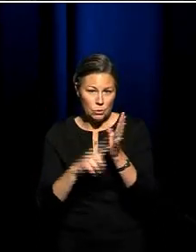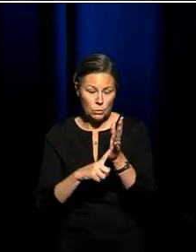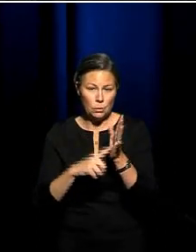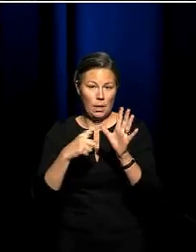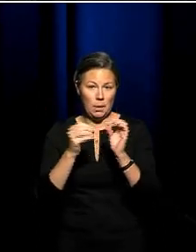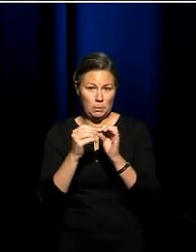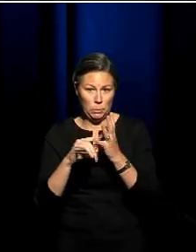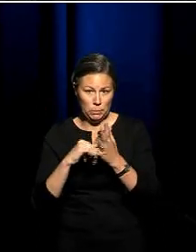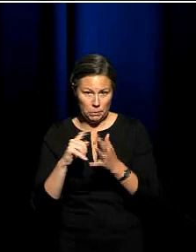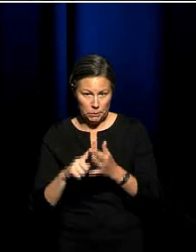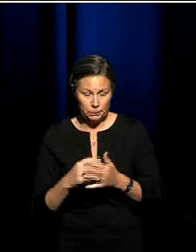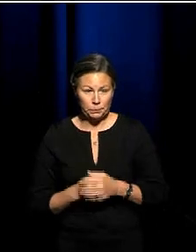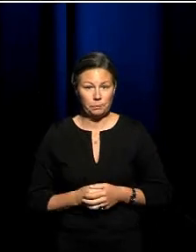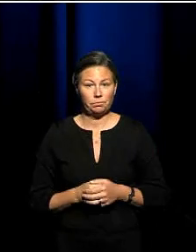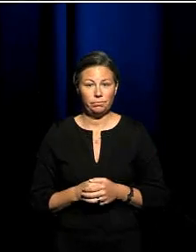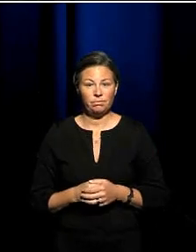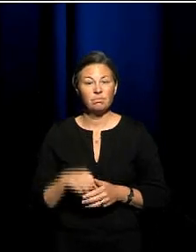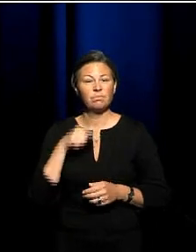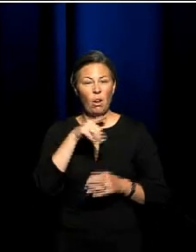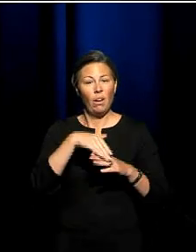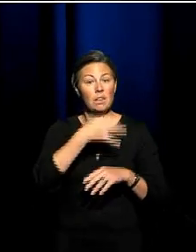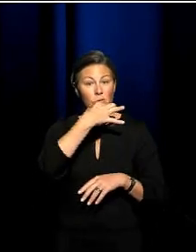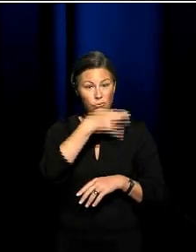Royal Commission survivors and victims had the option to tell their